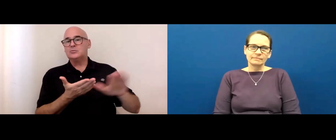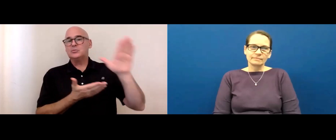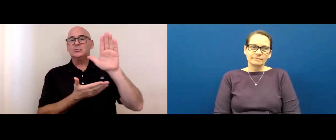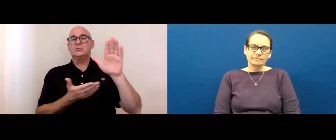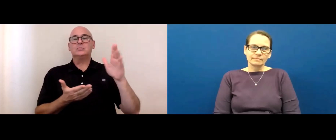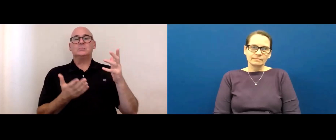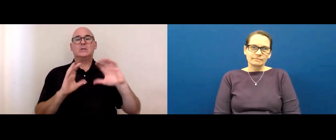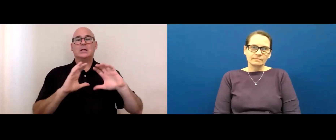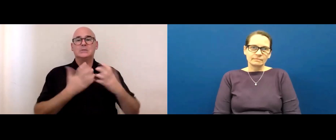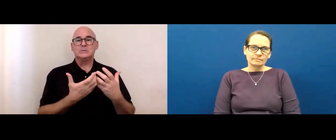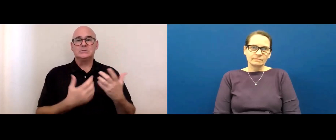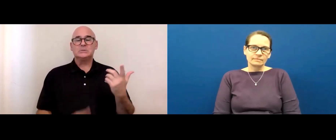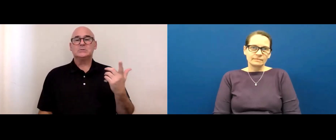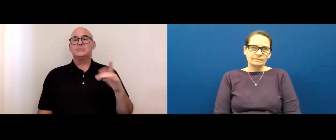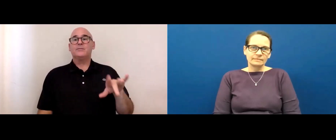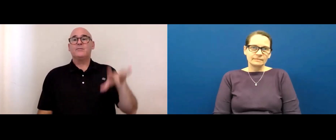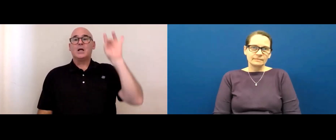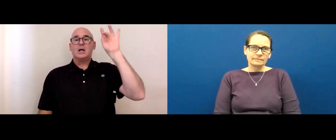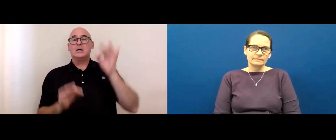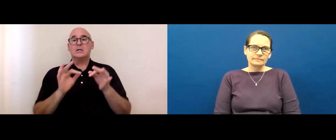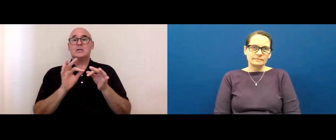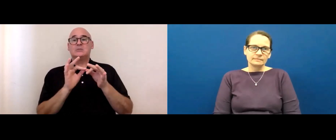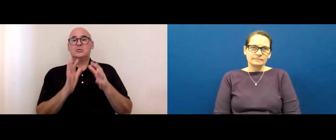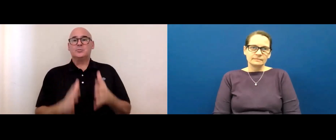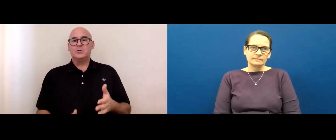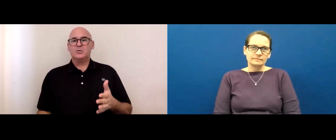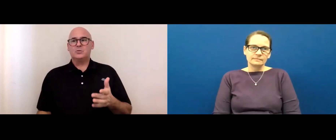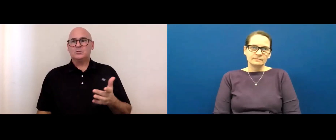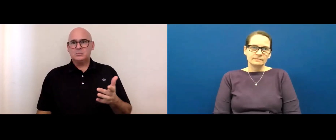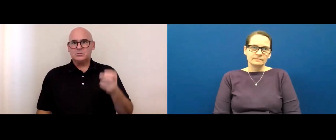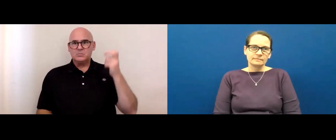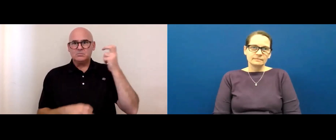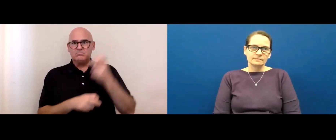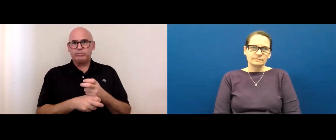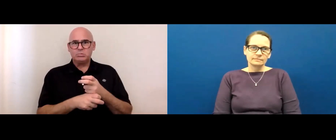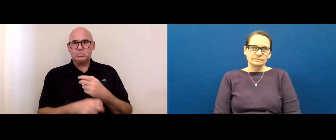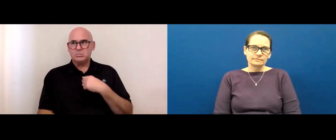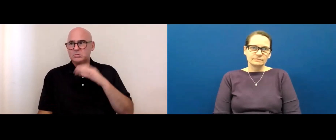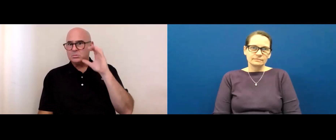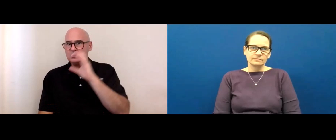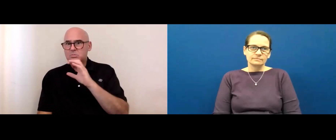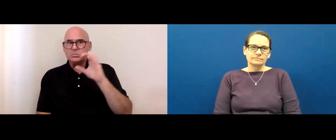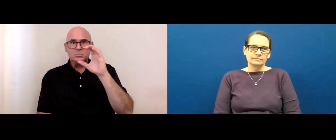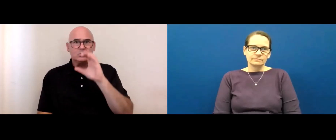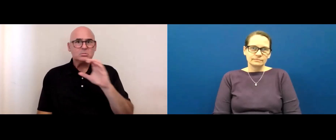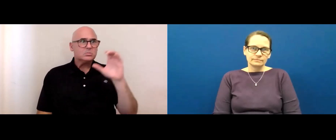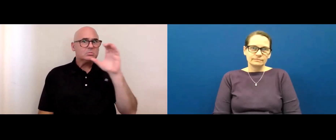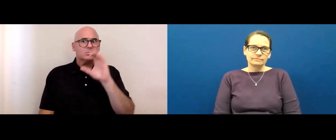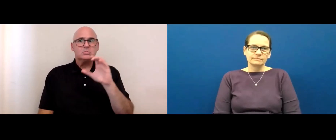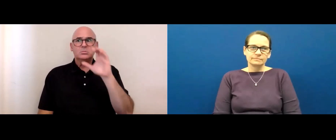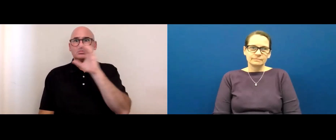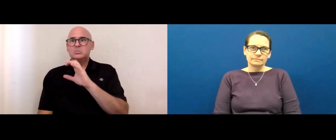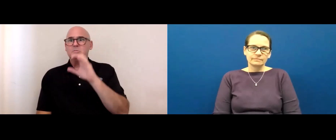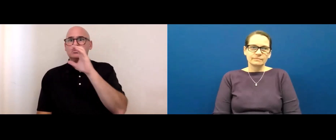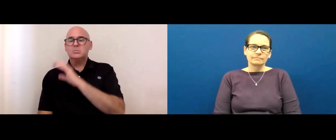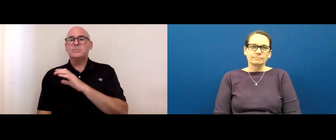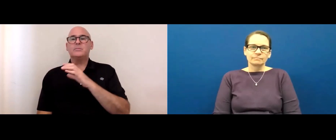college to take a class to get an interpreter was very difficult I would look and look and look